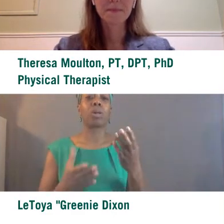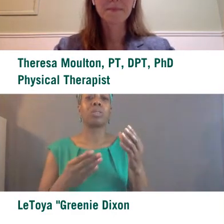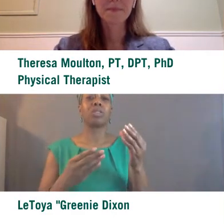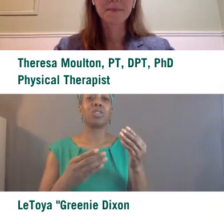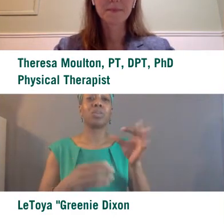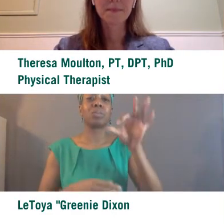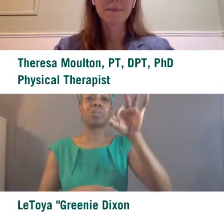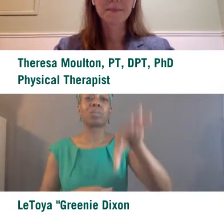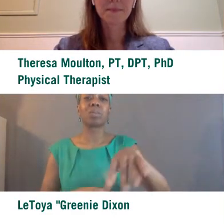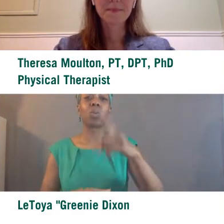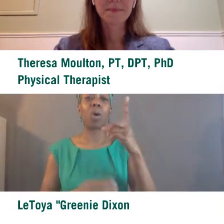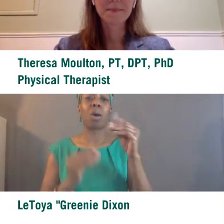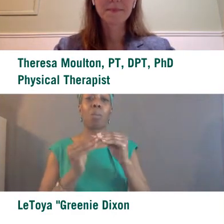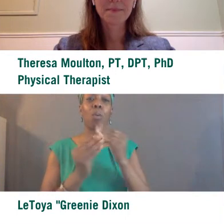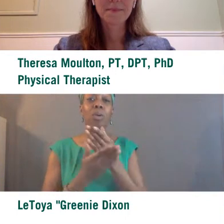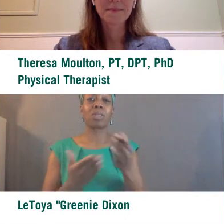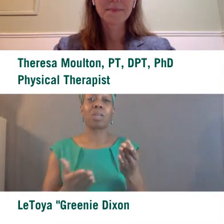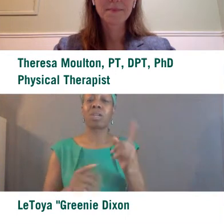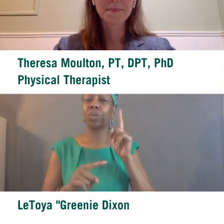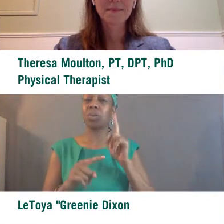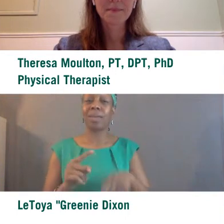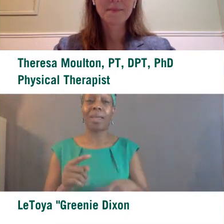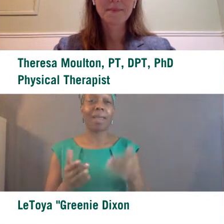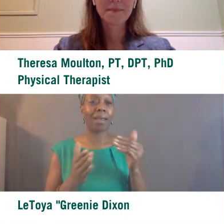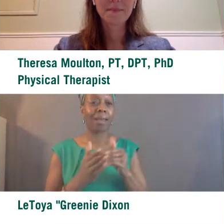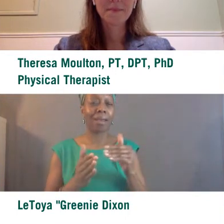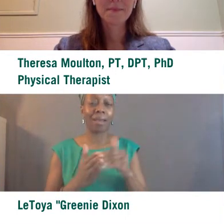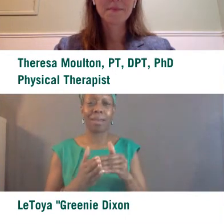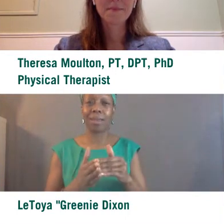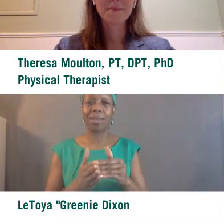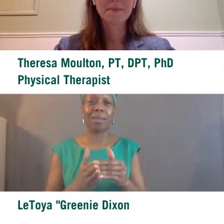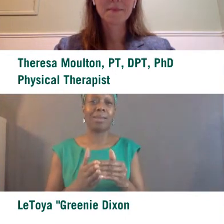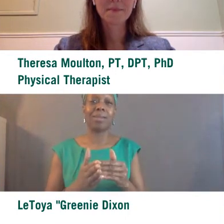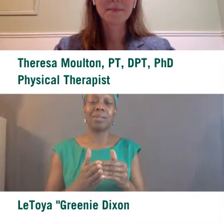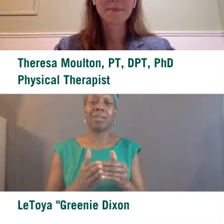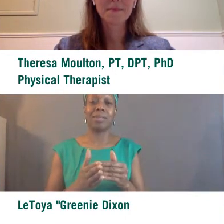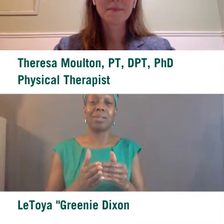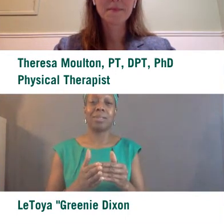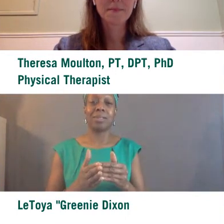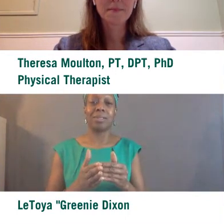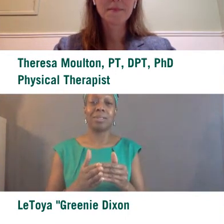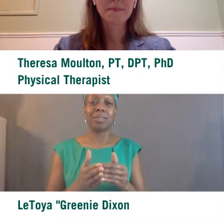that I don't think you cannot underestimate the impact of the mood boost.